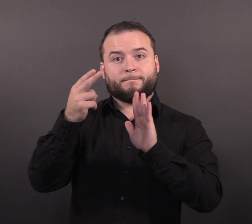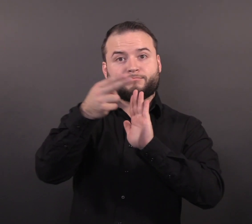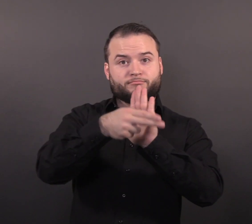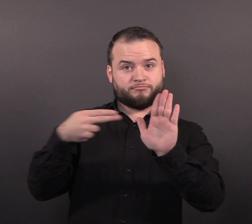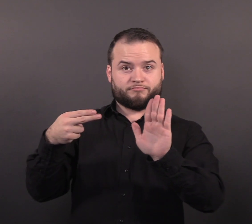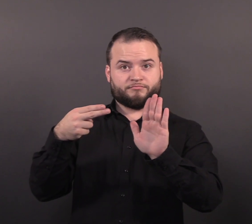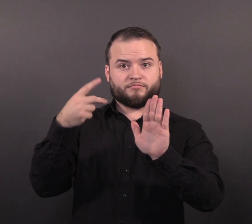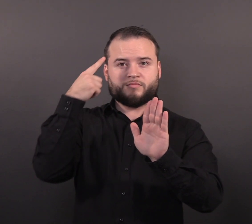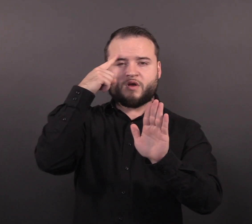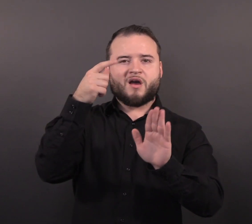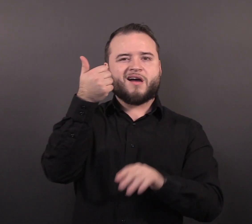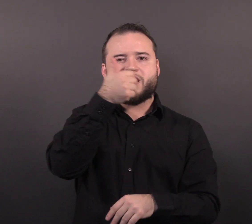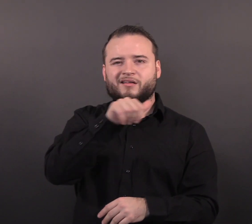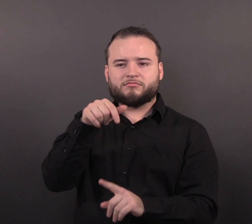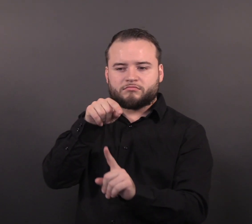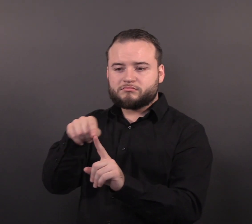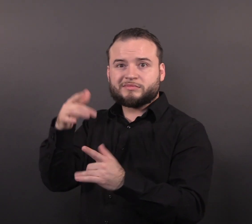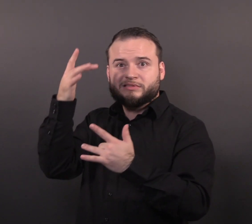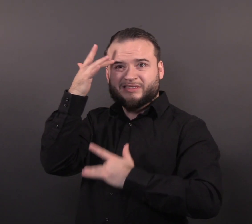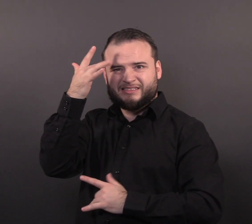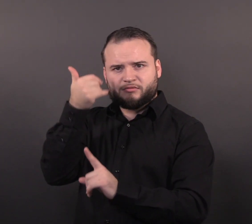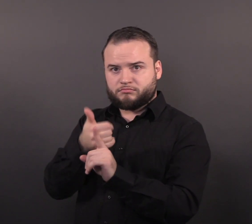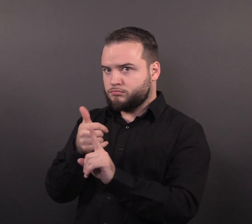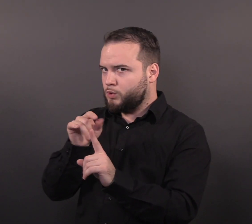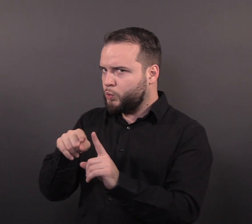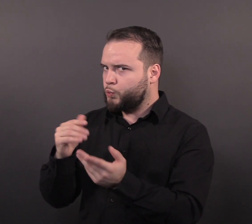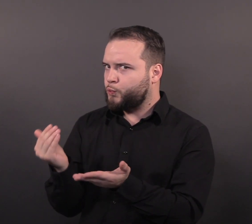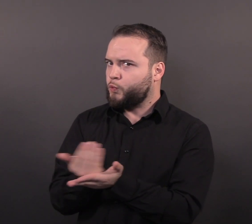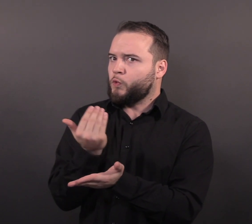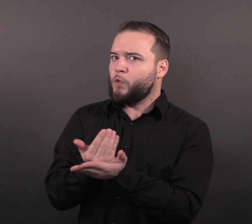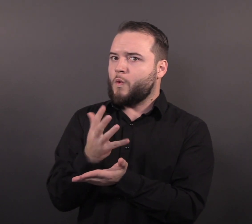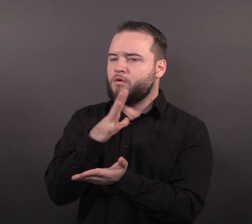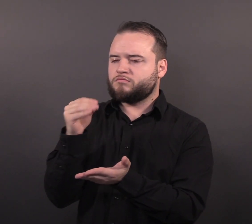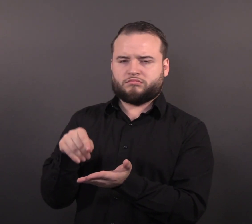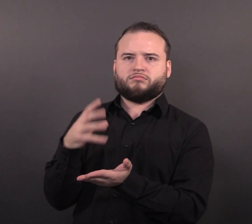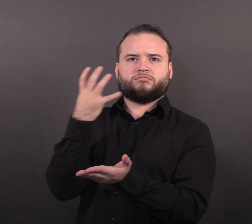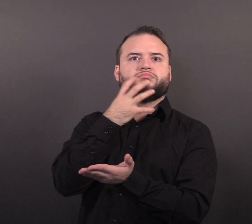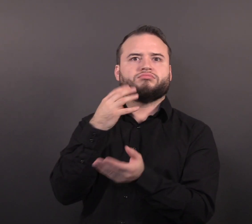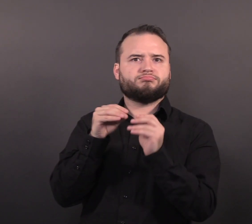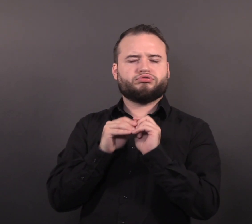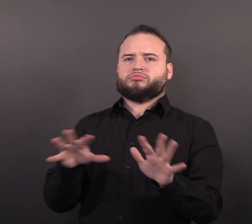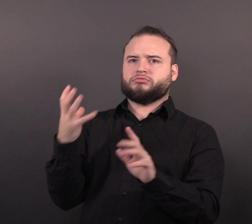Assigning new names to new and, very exceptionally, to existing diseases